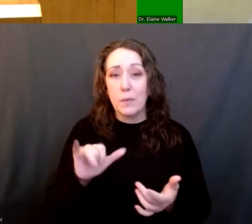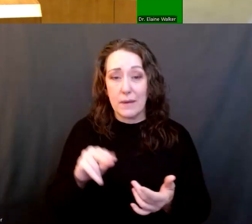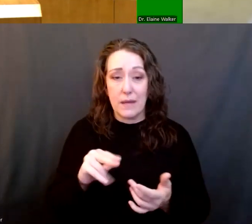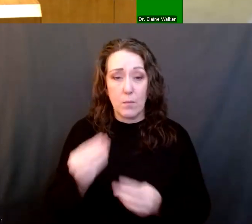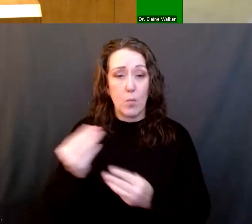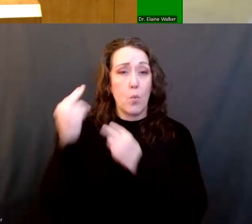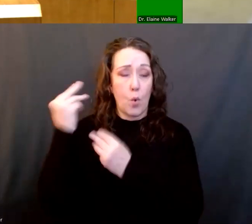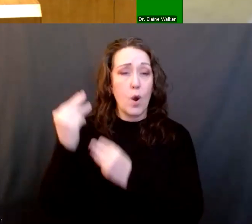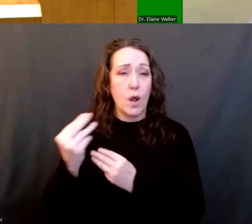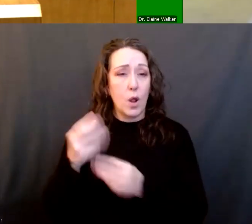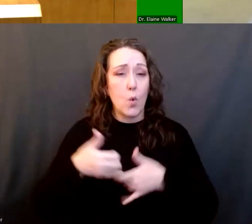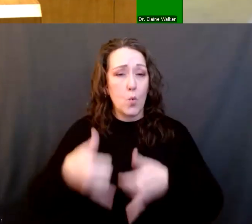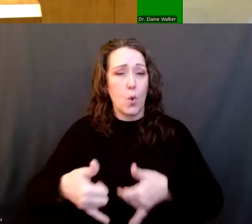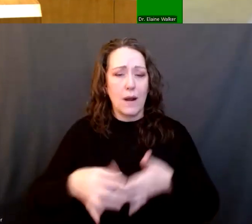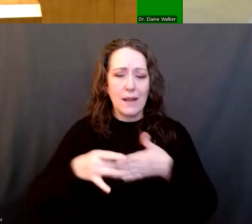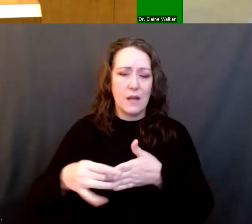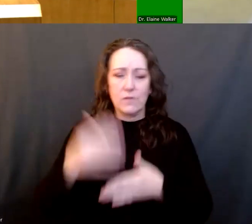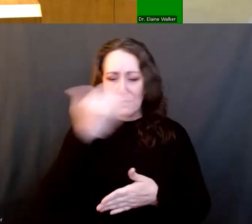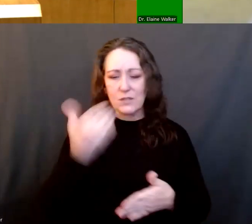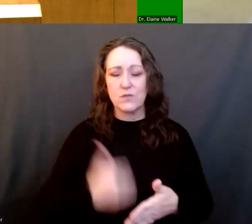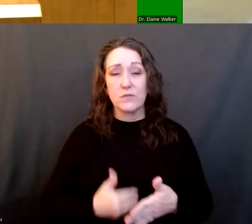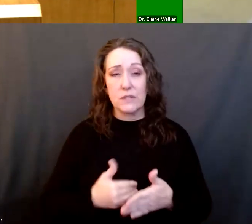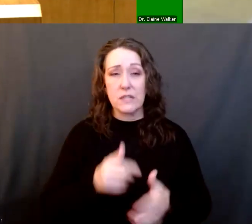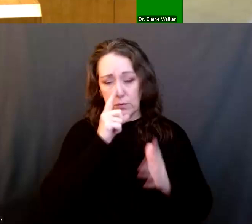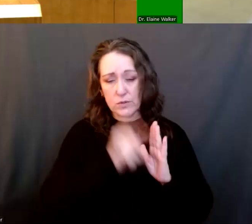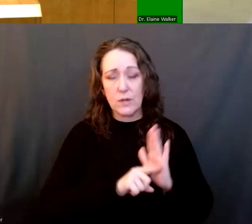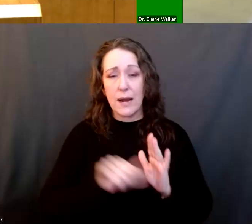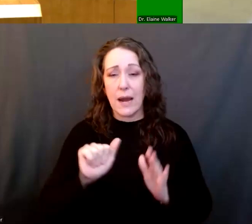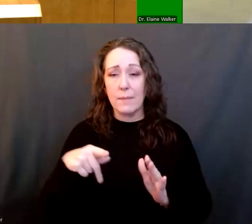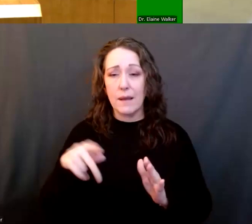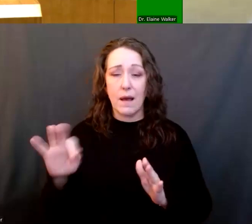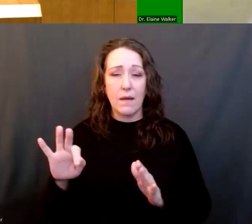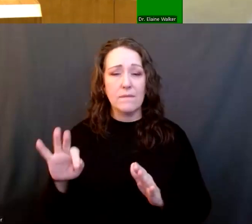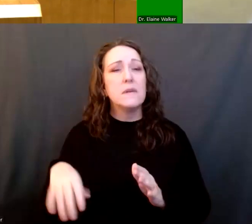given to a leader in schizophrenia research the APF American Psychological foundations grck